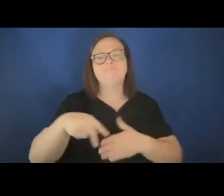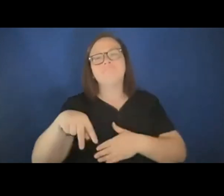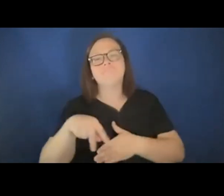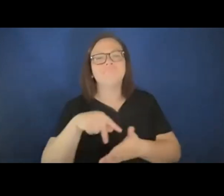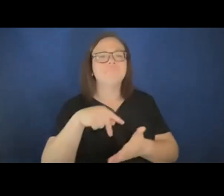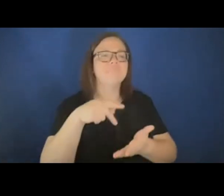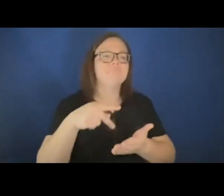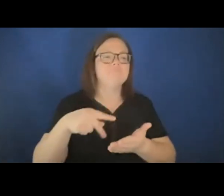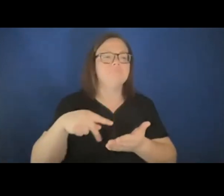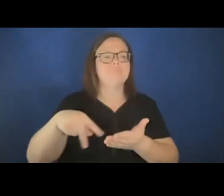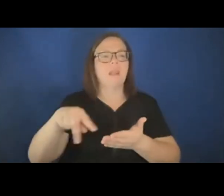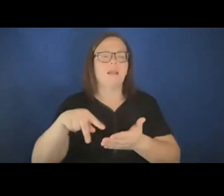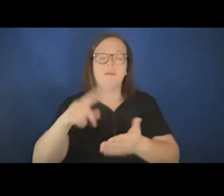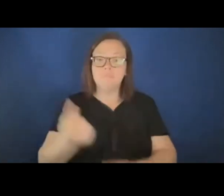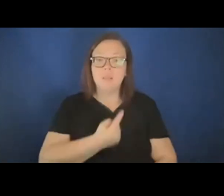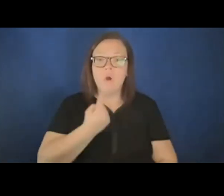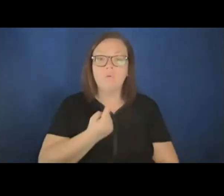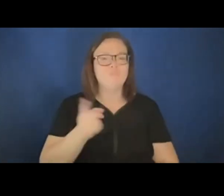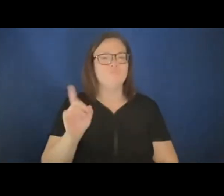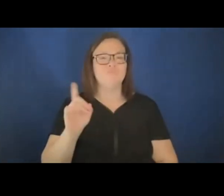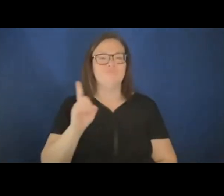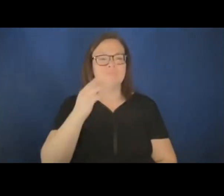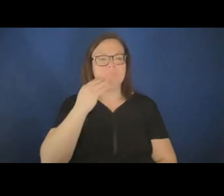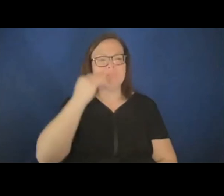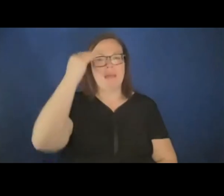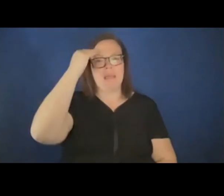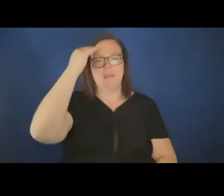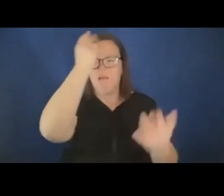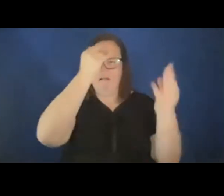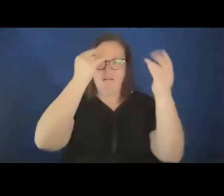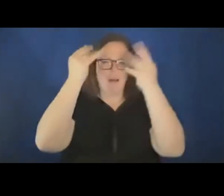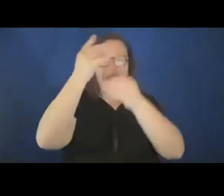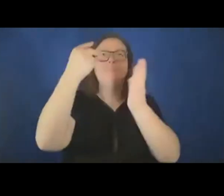I am far from alone. In my head, I am dancing with a band,